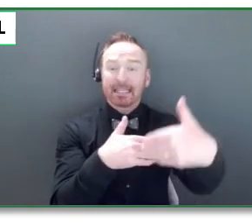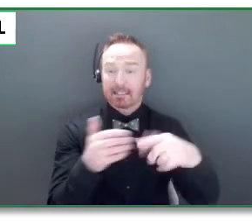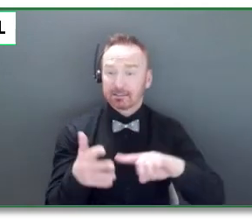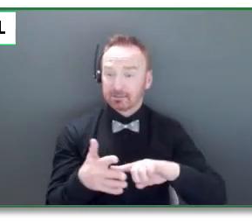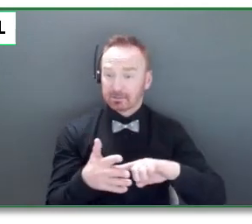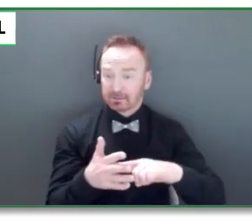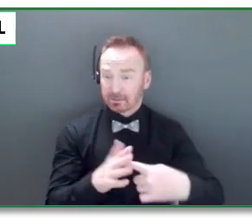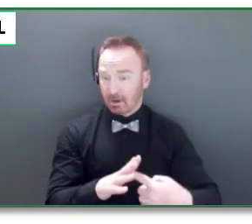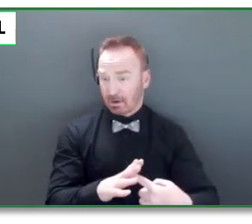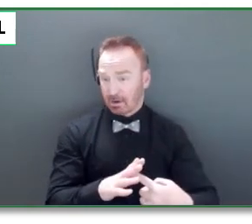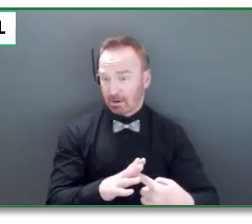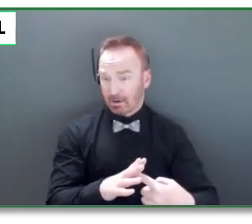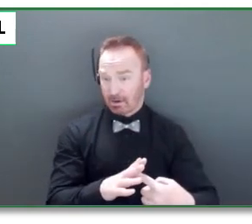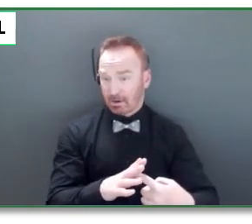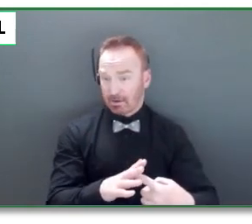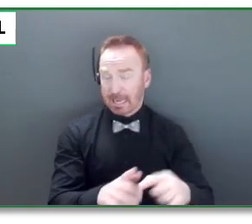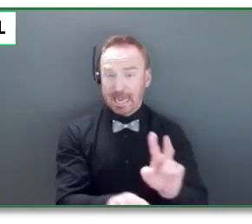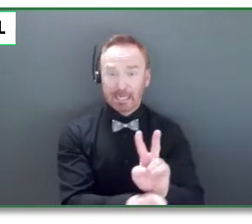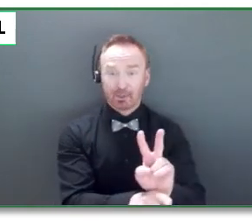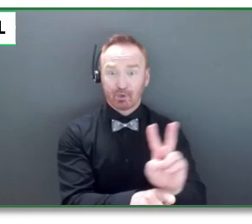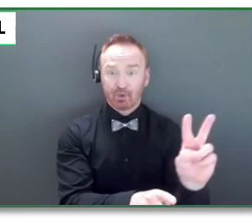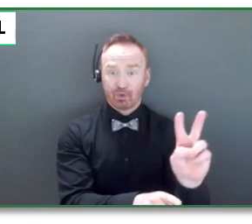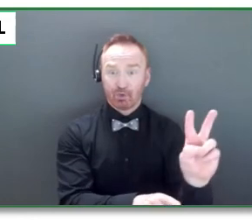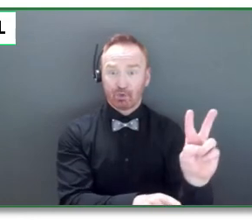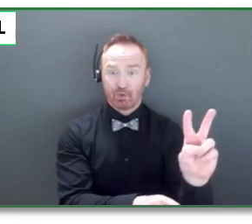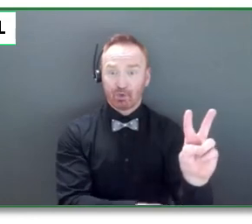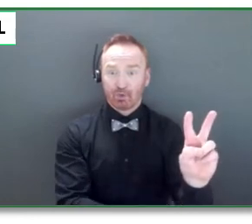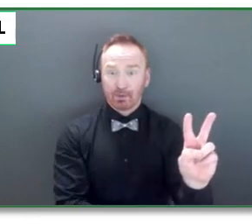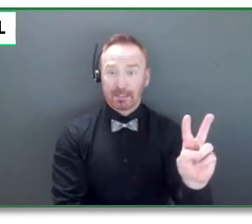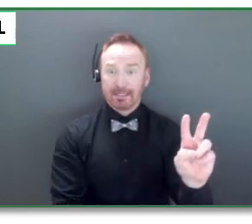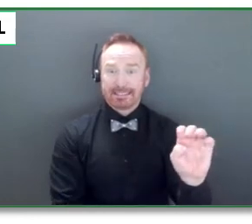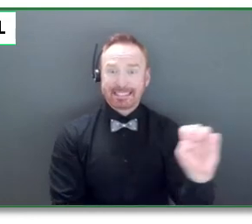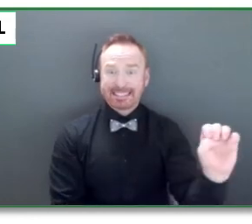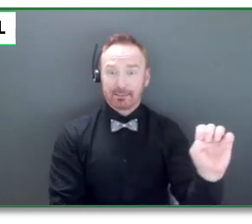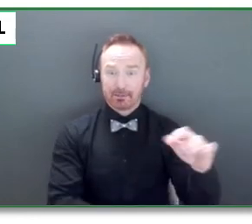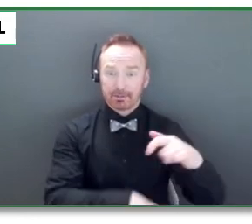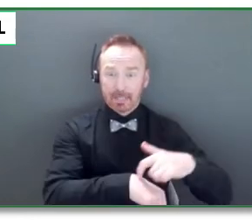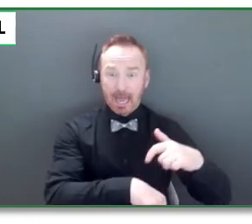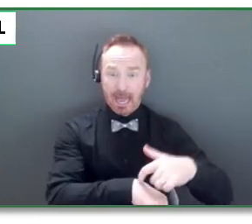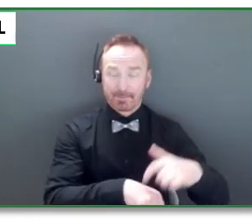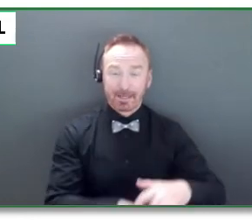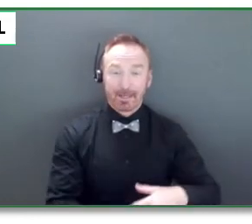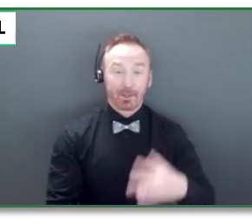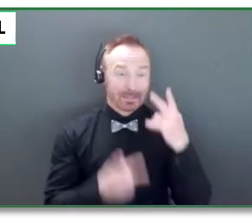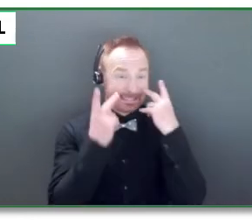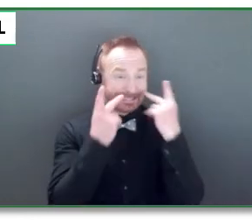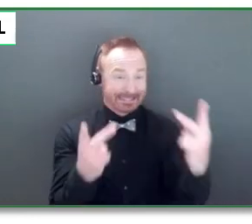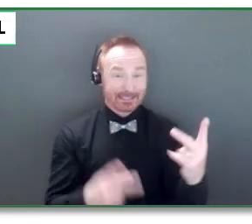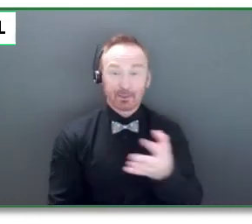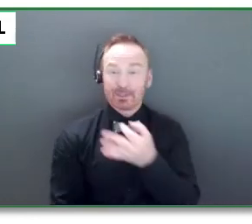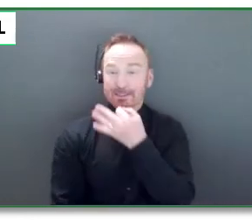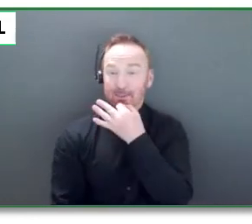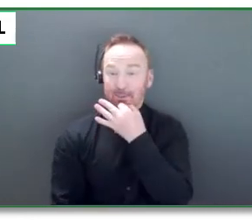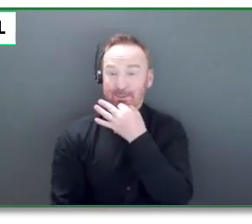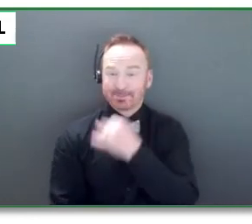at 2 pm eastern standard time. We will see you all again soon.